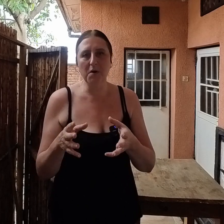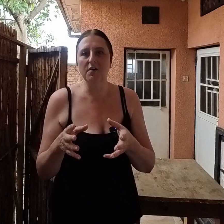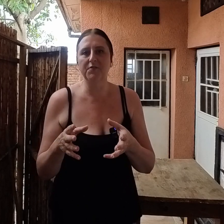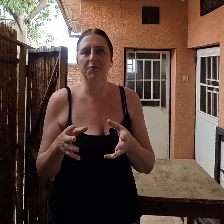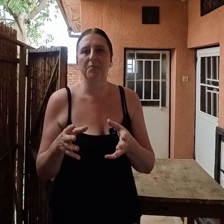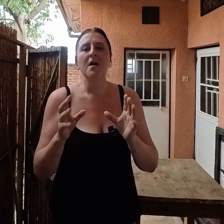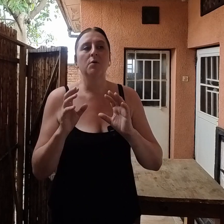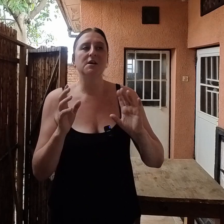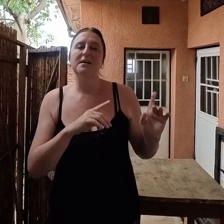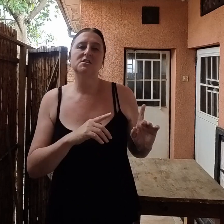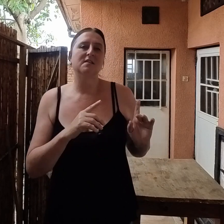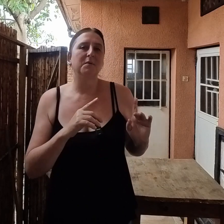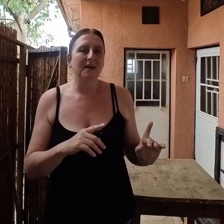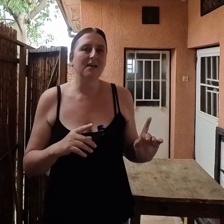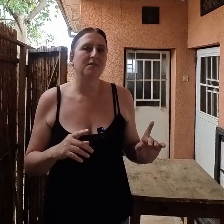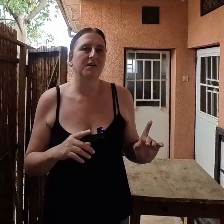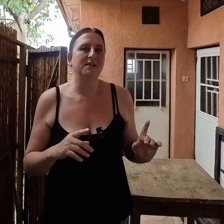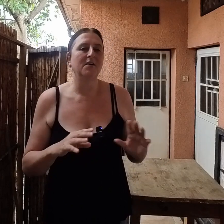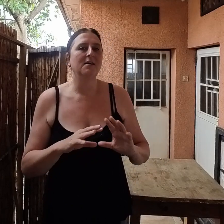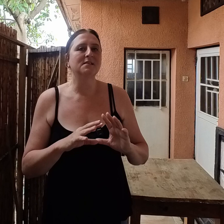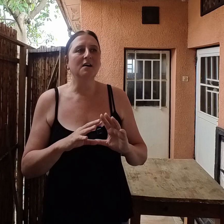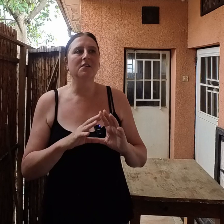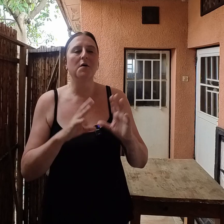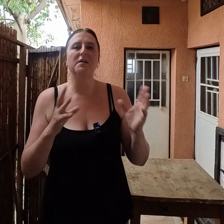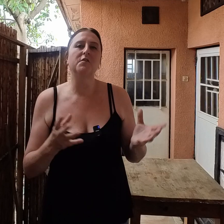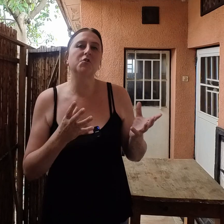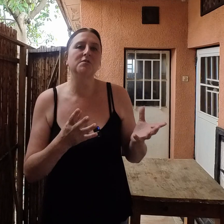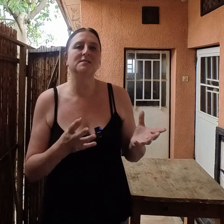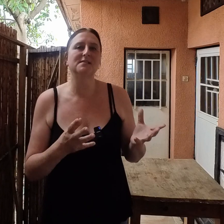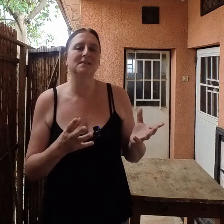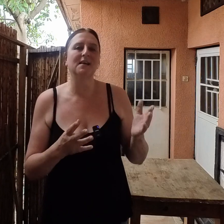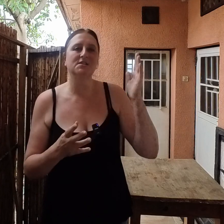Rubavu, which I mentioned at the beginning of the video is kind of a bit of a tourist destination